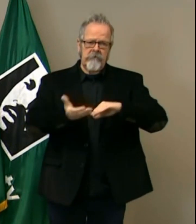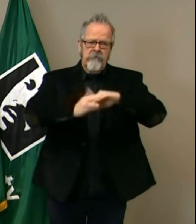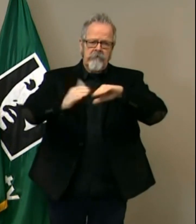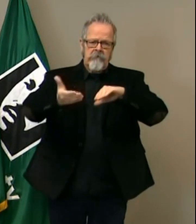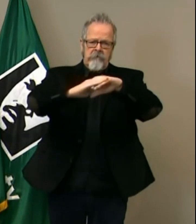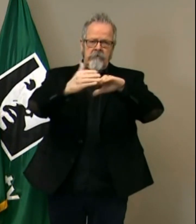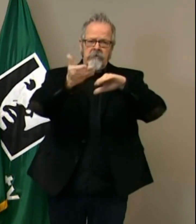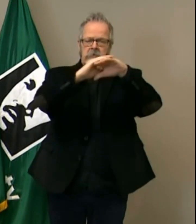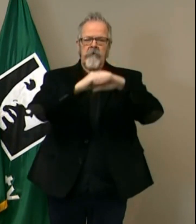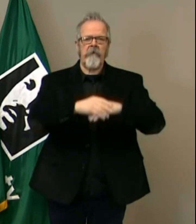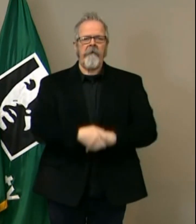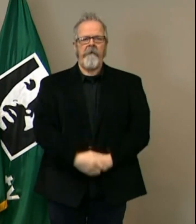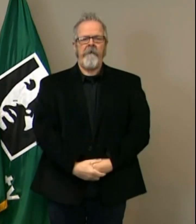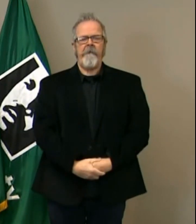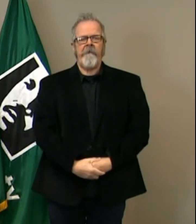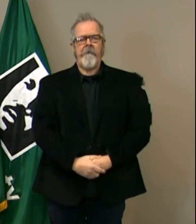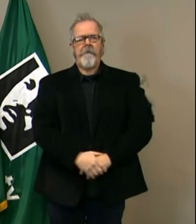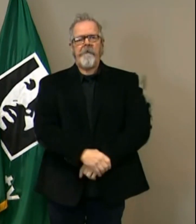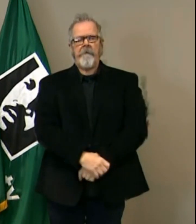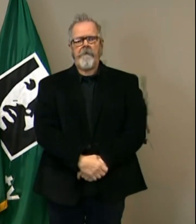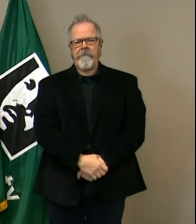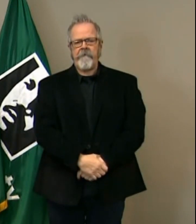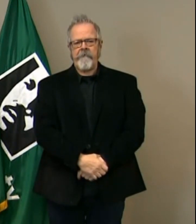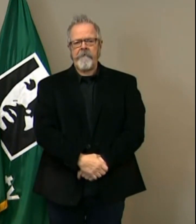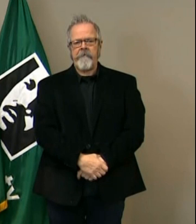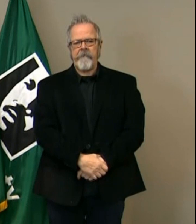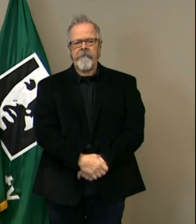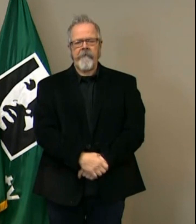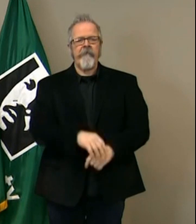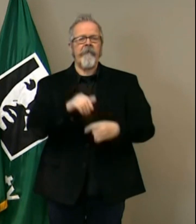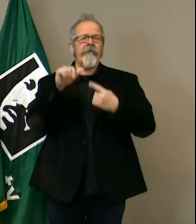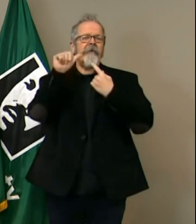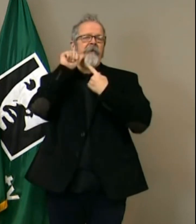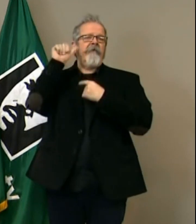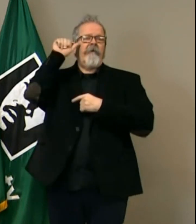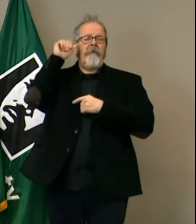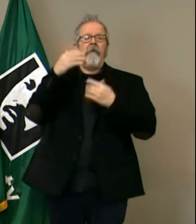became clear that we needed to update the local health order that we put in